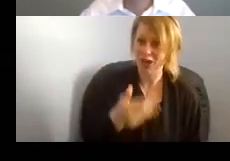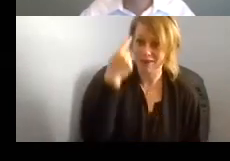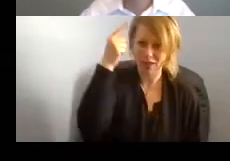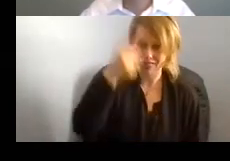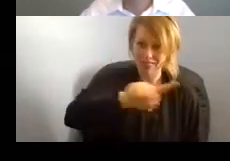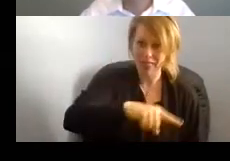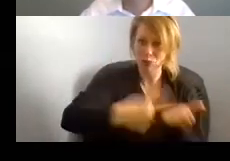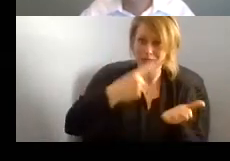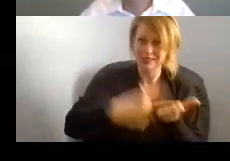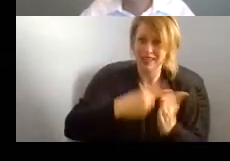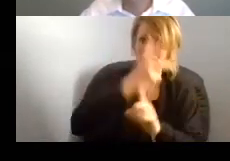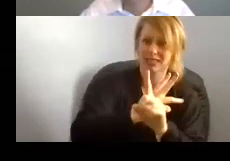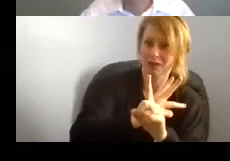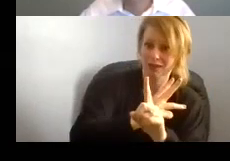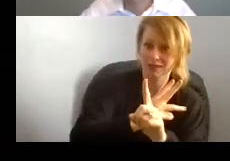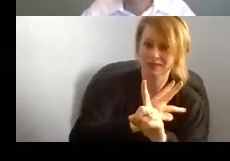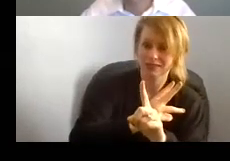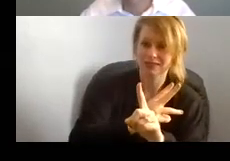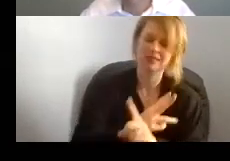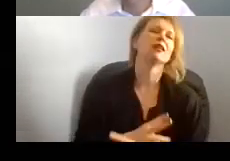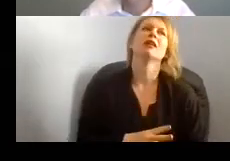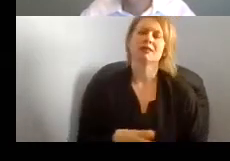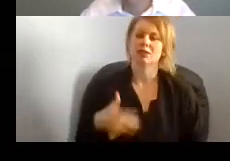So I do think it’s important to first recognize where the resistance